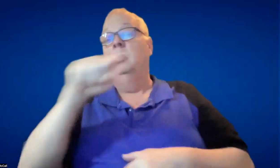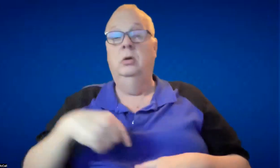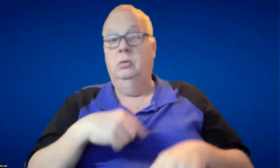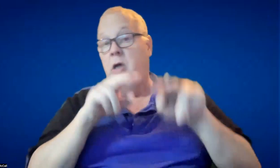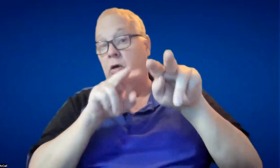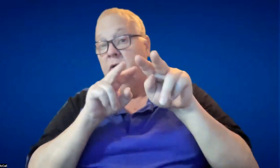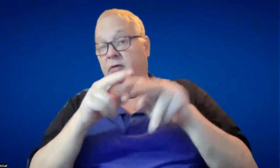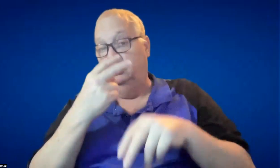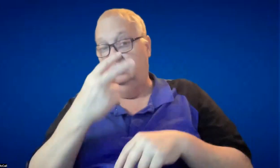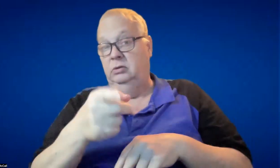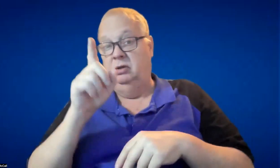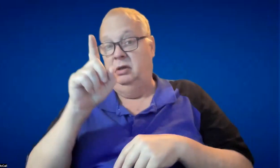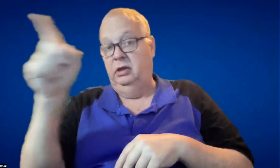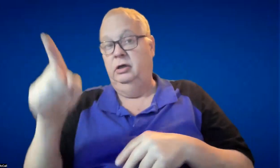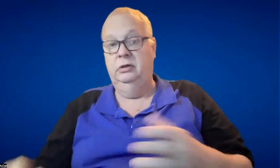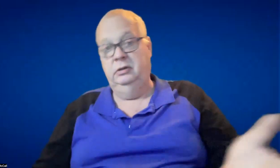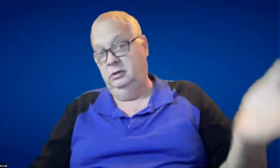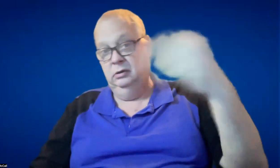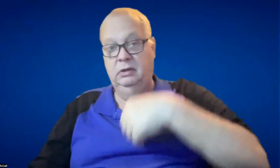We look forward to seeing you there!